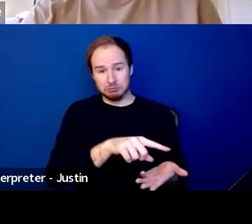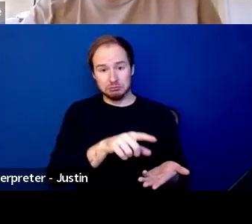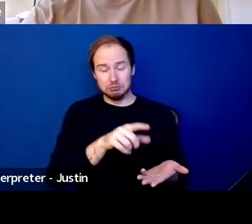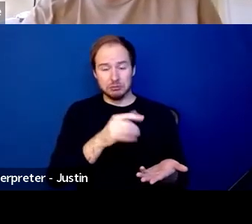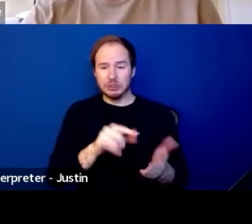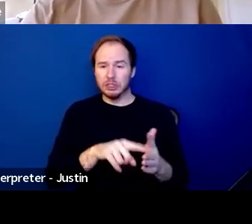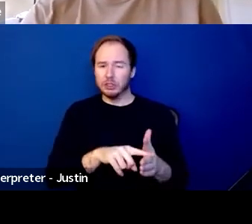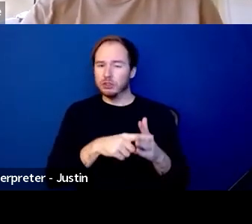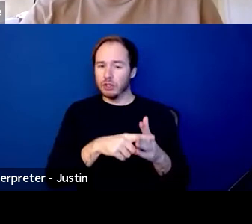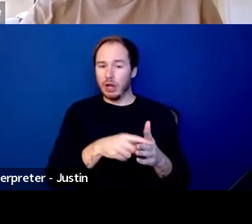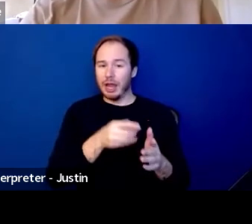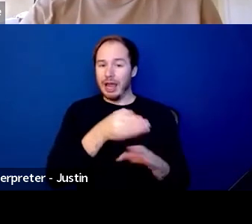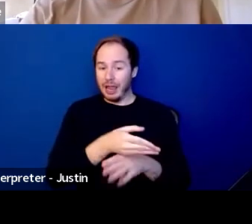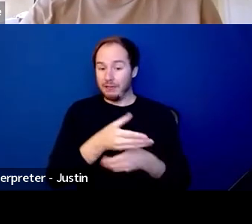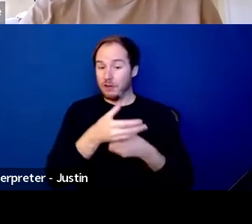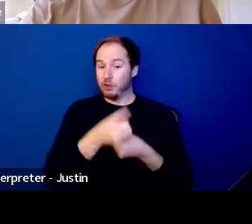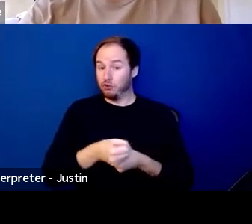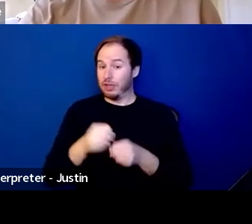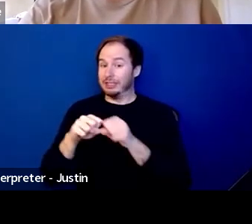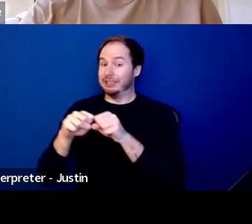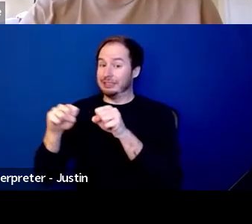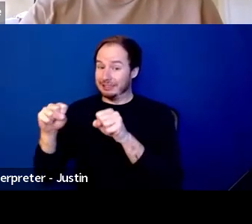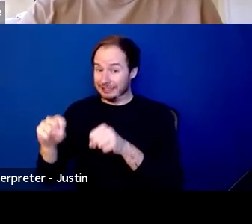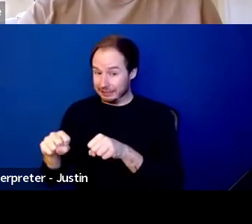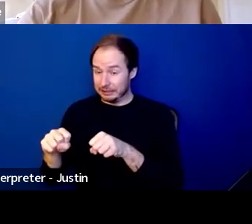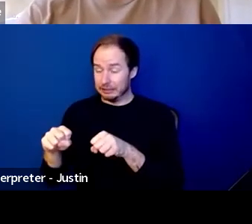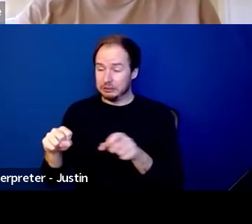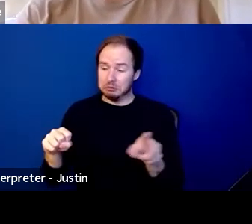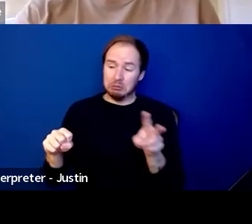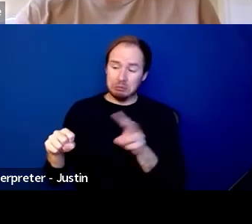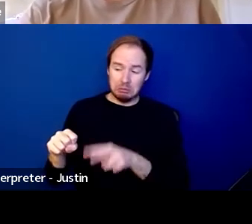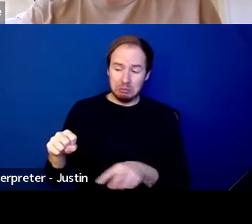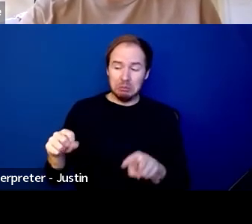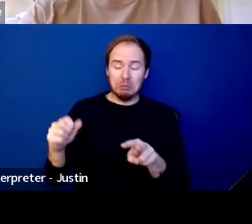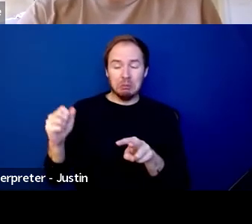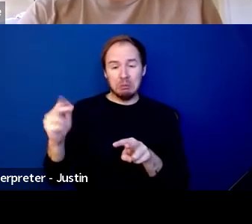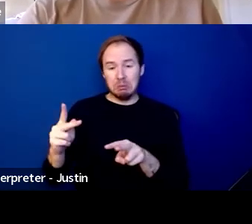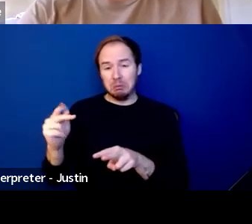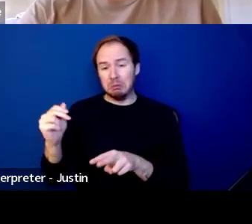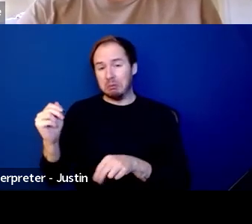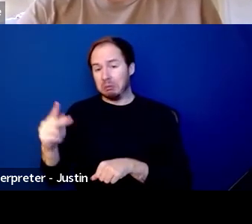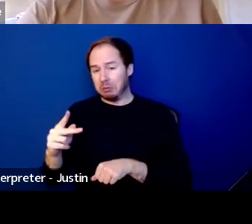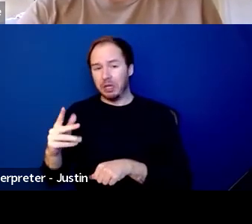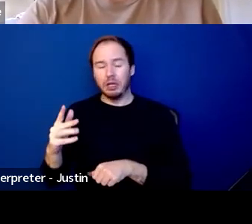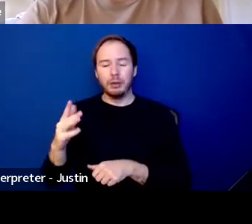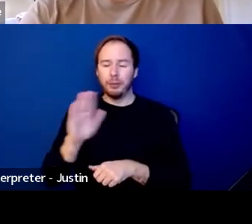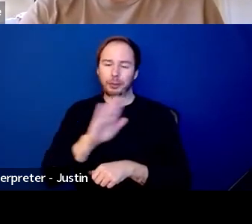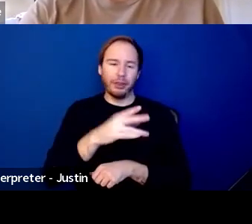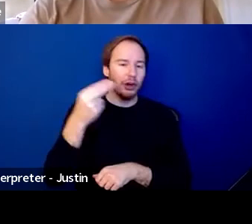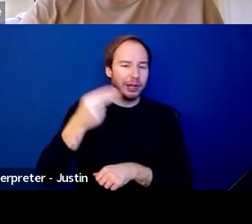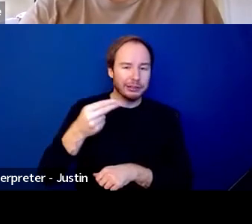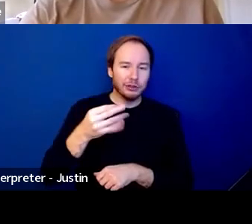like once they trust the system and, yes, a lot of people, maybe like their history of incarceration or whatever,